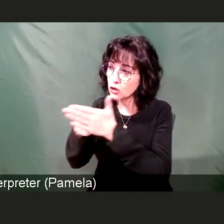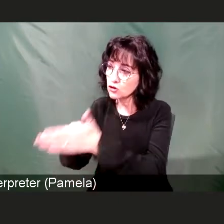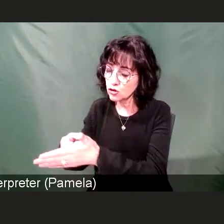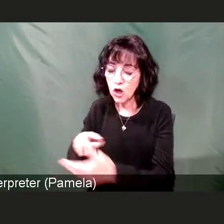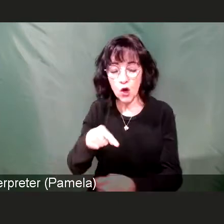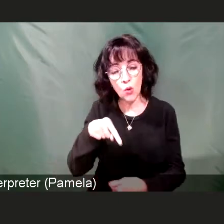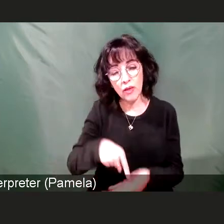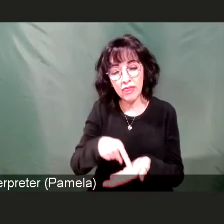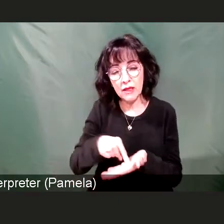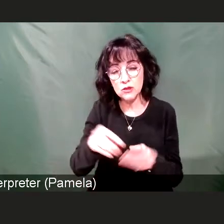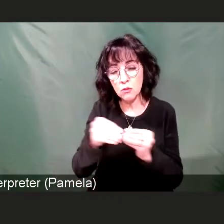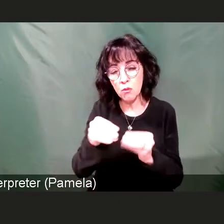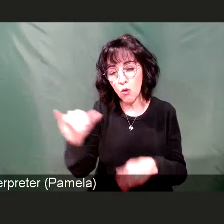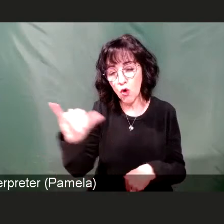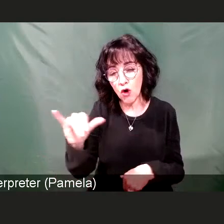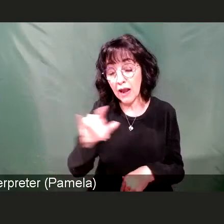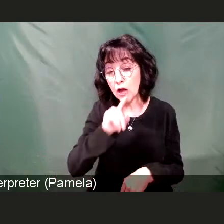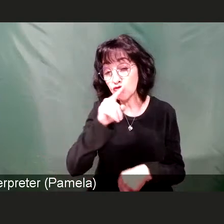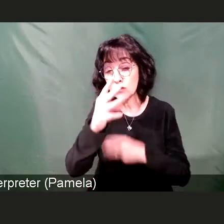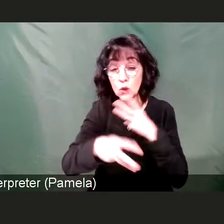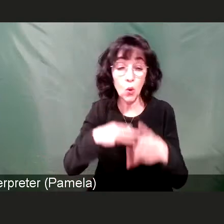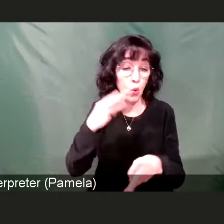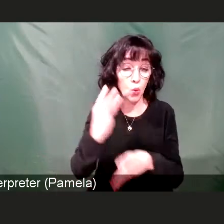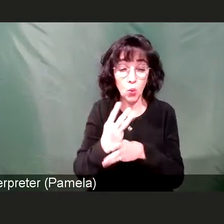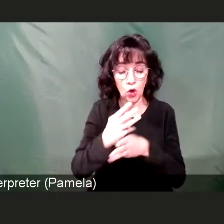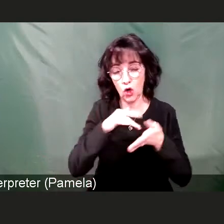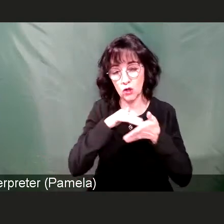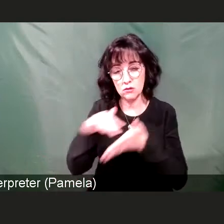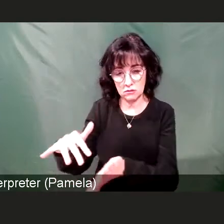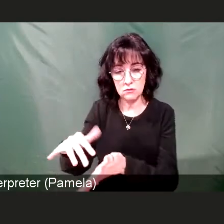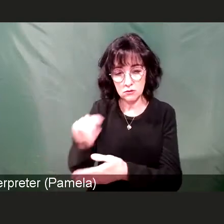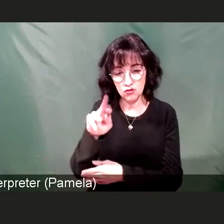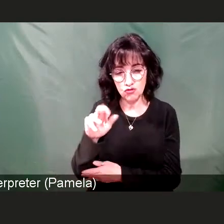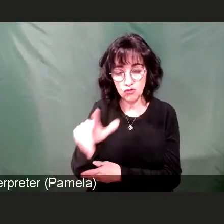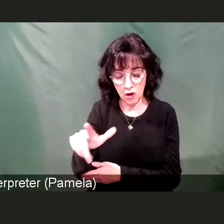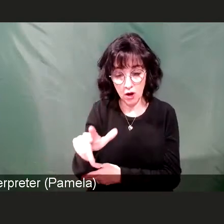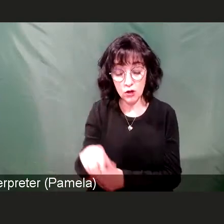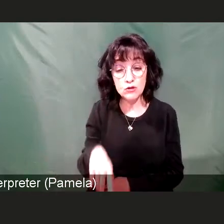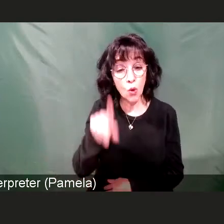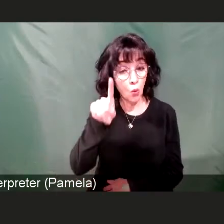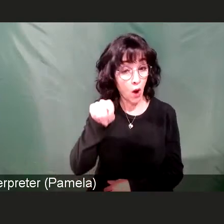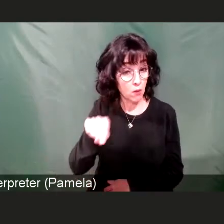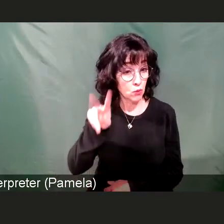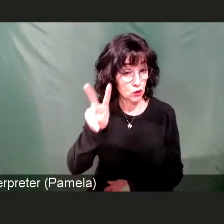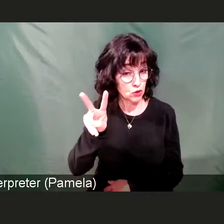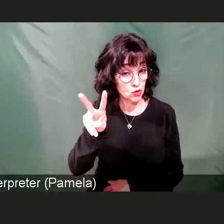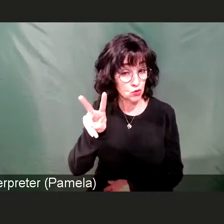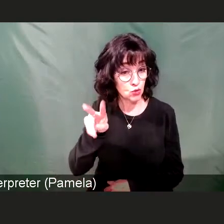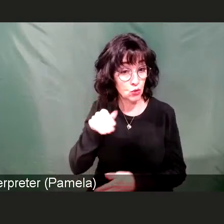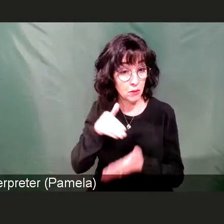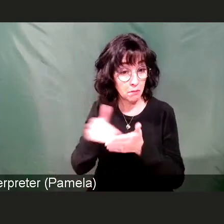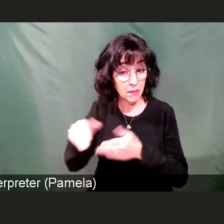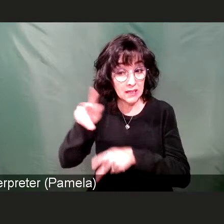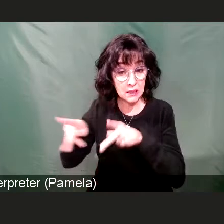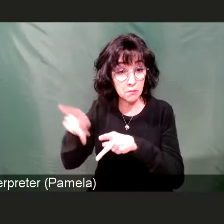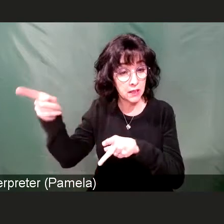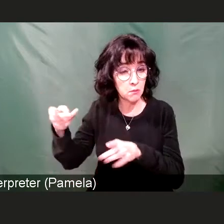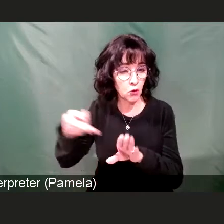So in this 1.2 million participants, 600,000 of them were watched after they had received